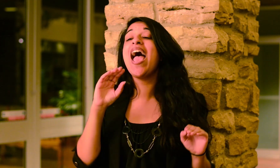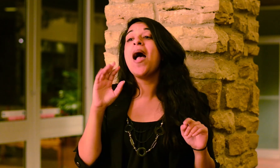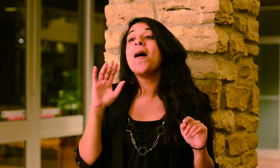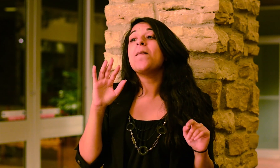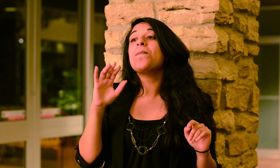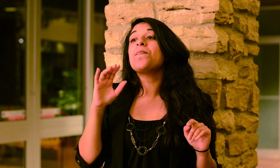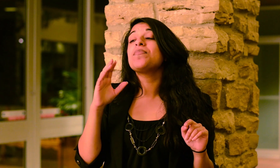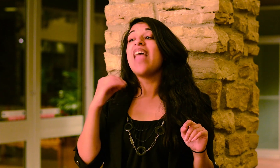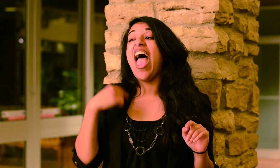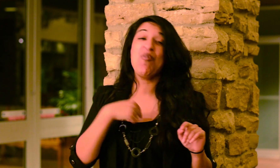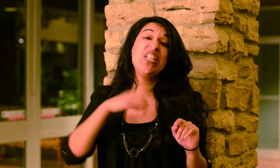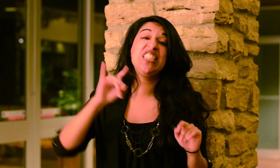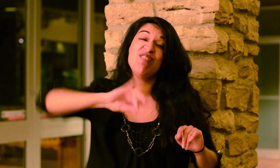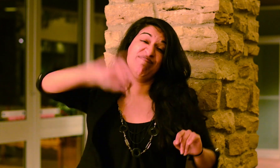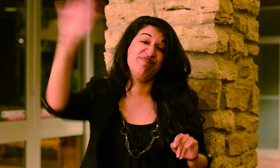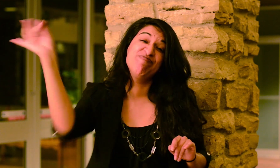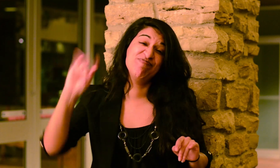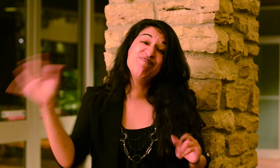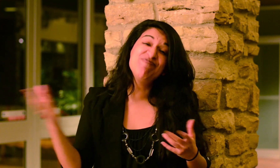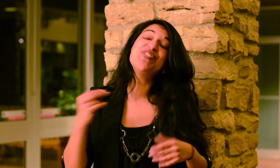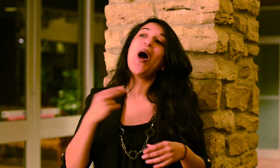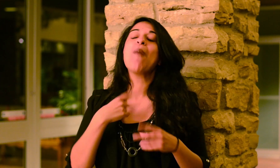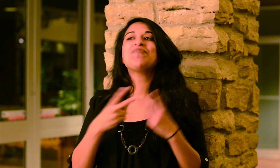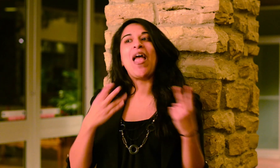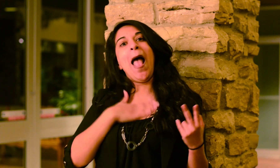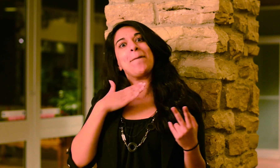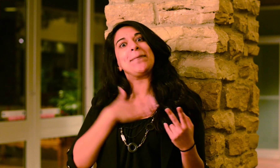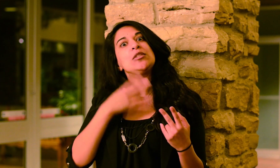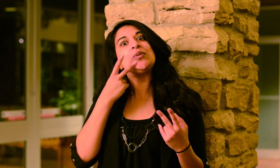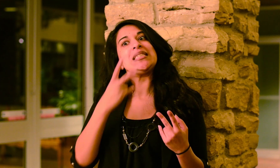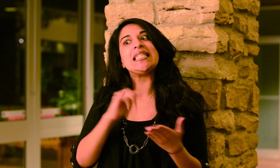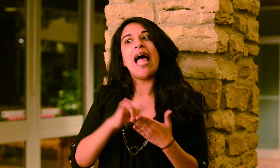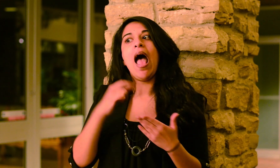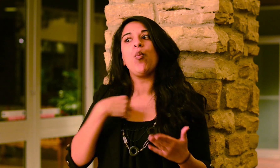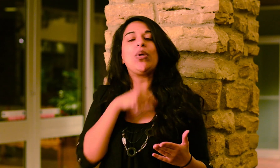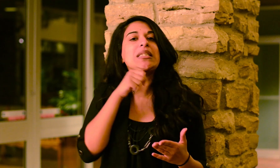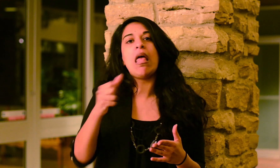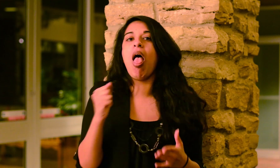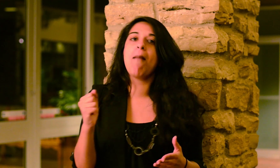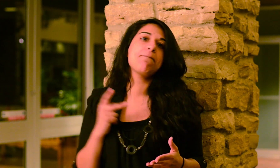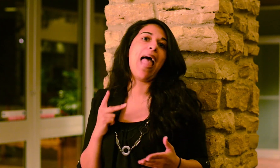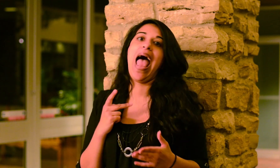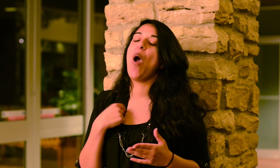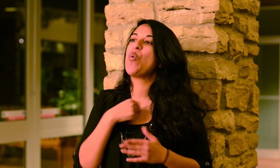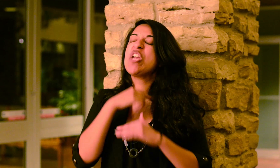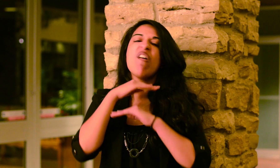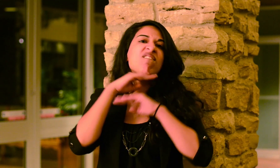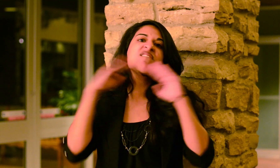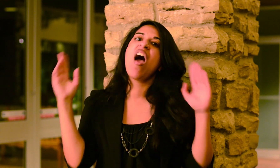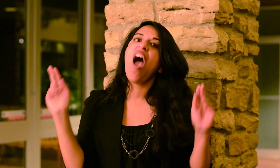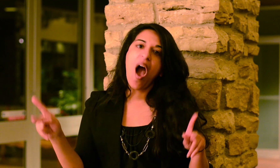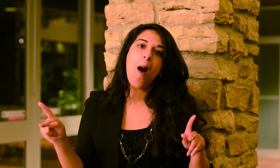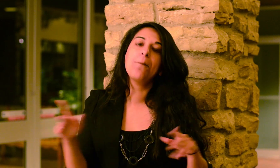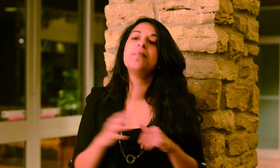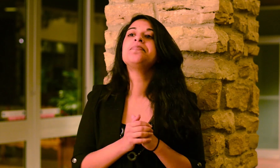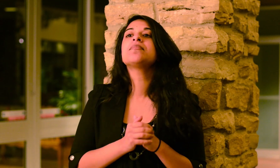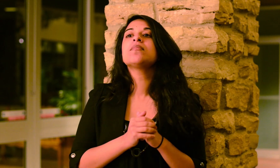We gave them what for! They got a piece of our mind. I was happy to see that we did not hold back. We were absolutely fed up.